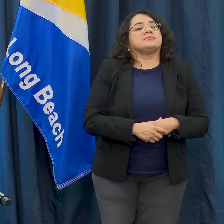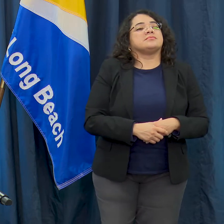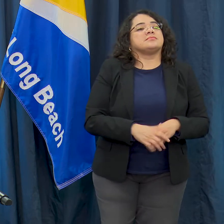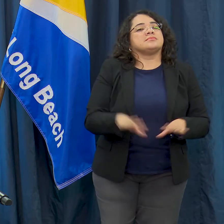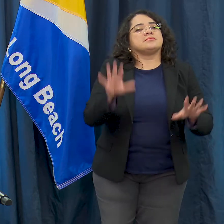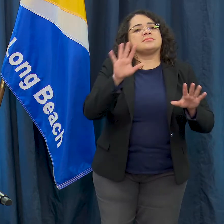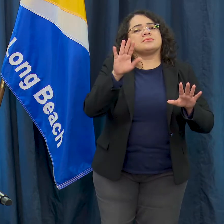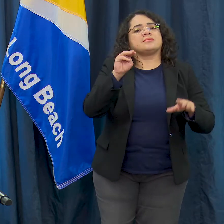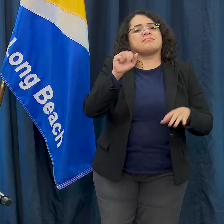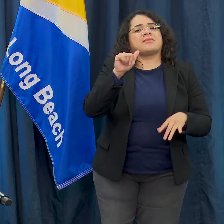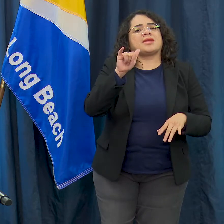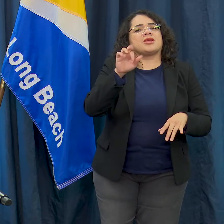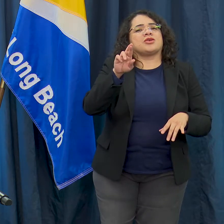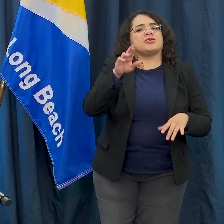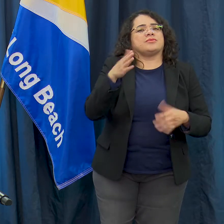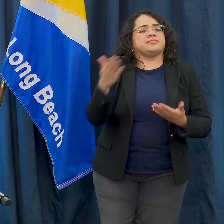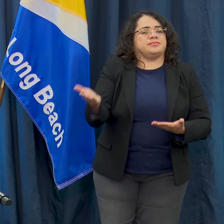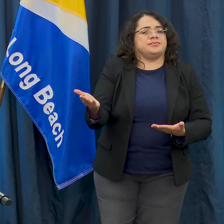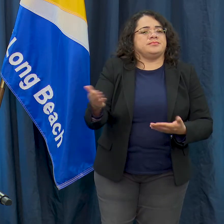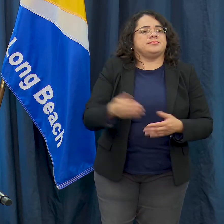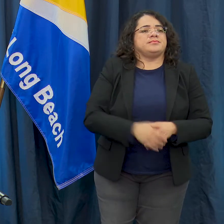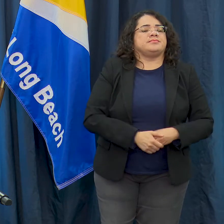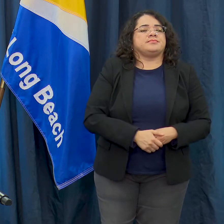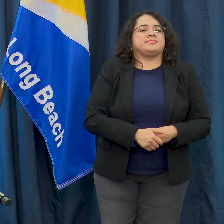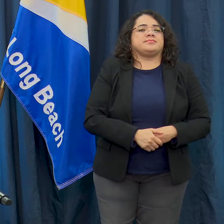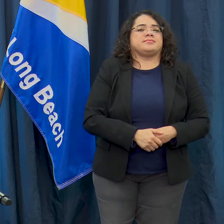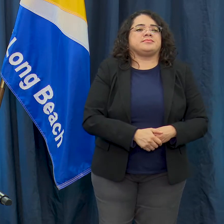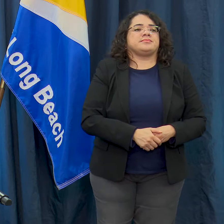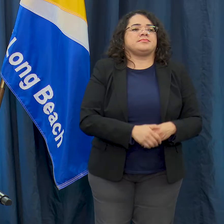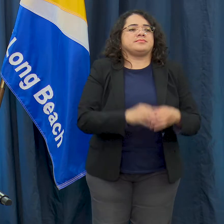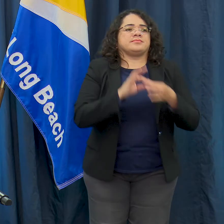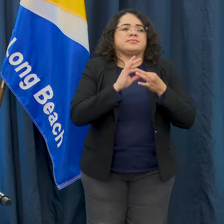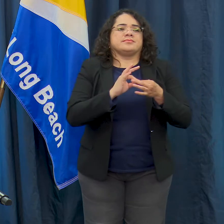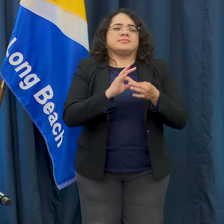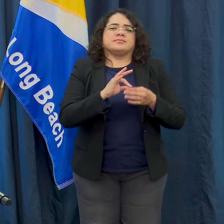Mayor this is really relevant to some of the financial impacts that the people